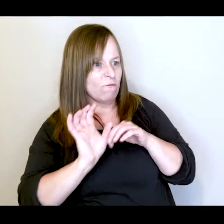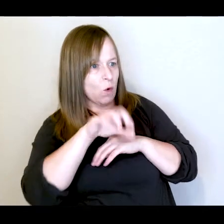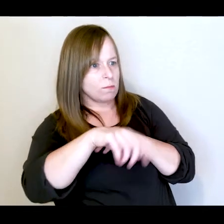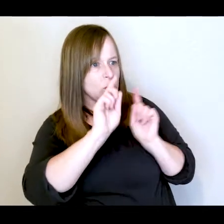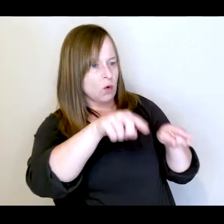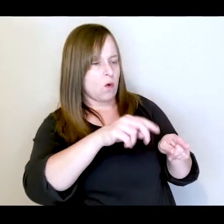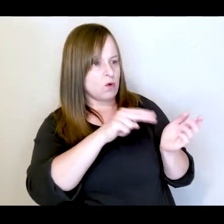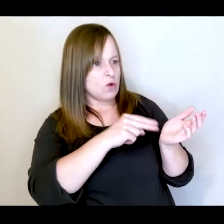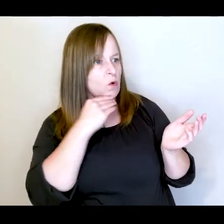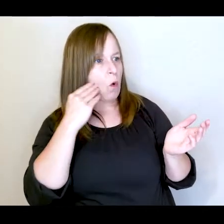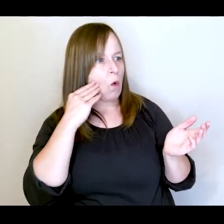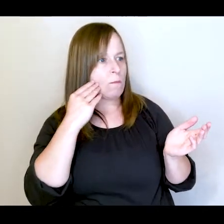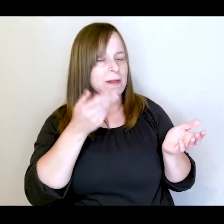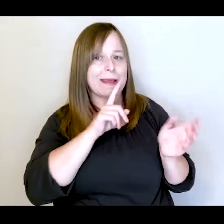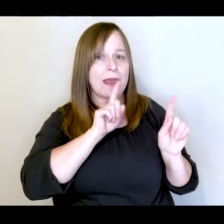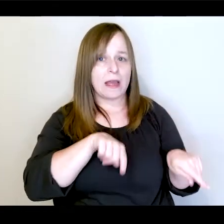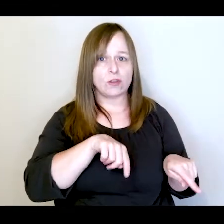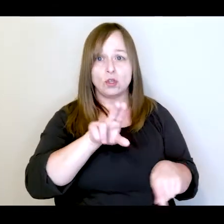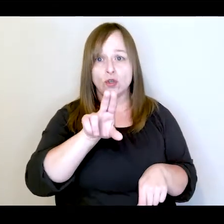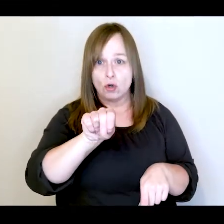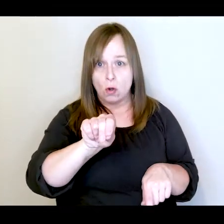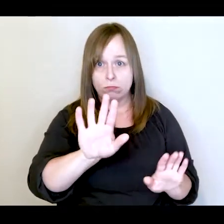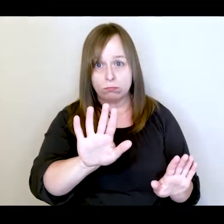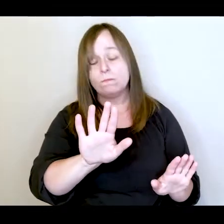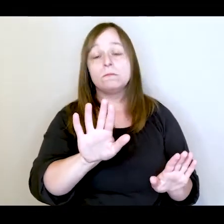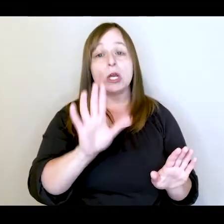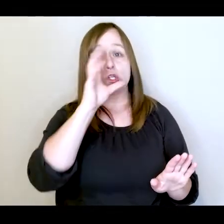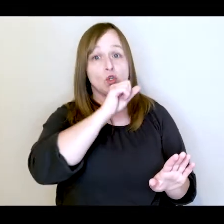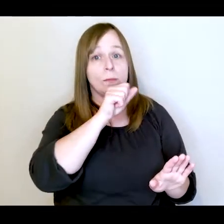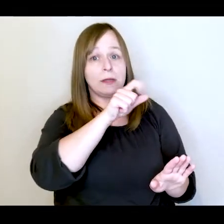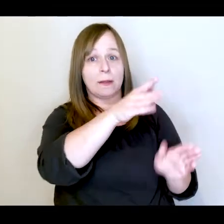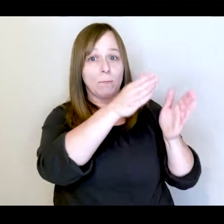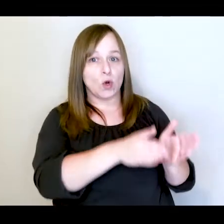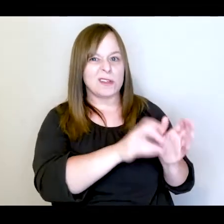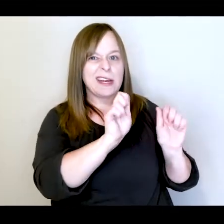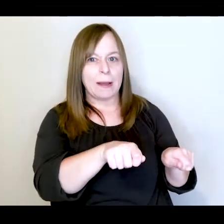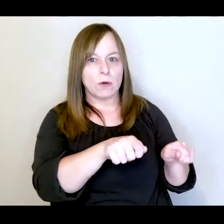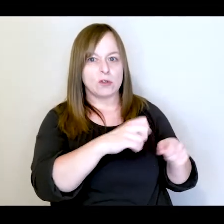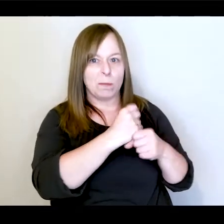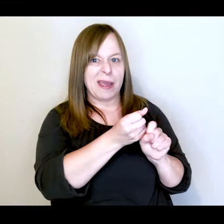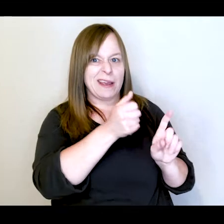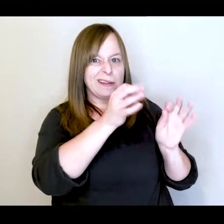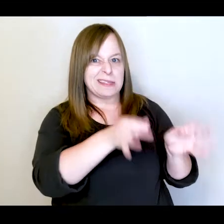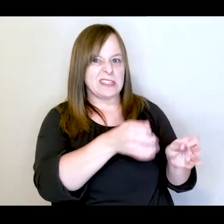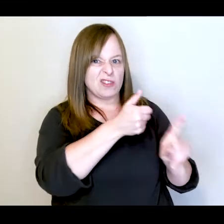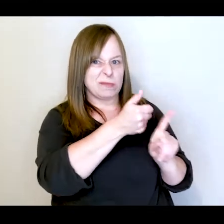me into a nursing home?" And the answer is no, assuming you have capacity to make decisions.